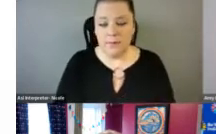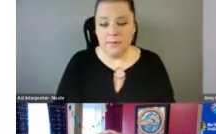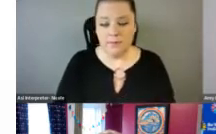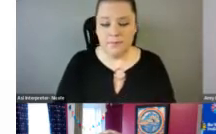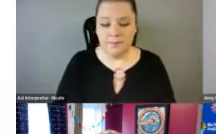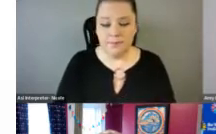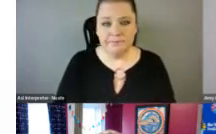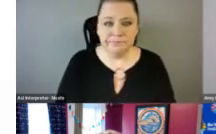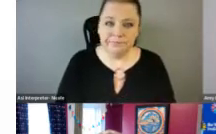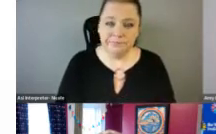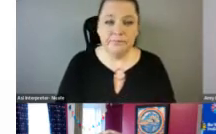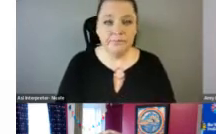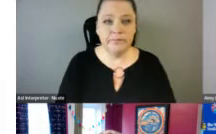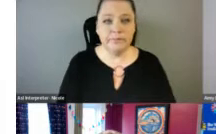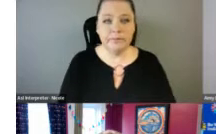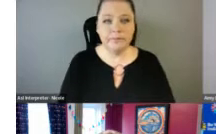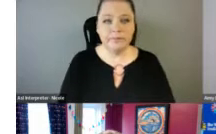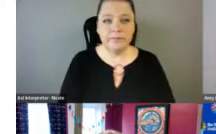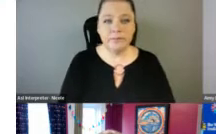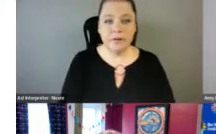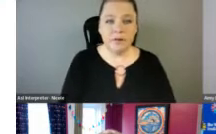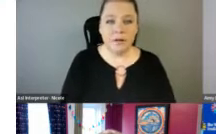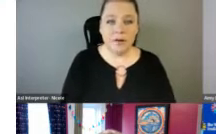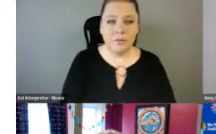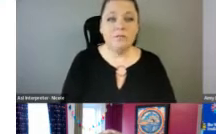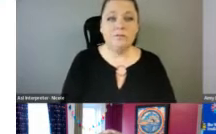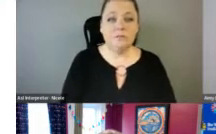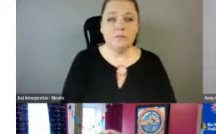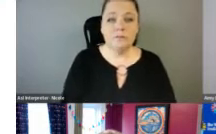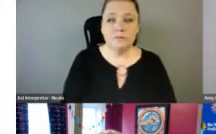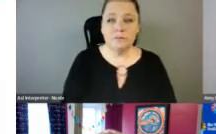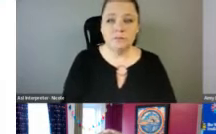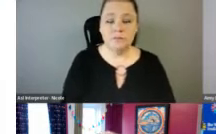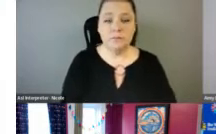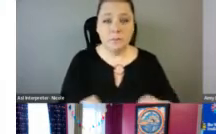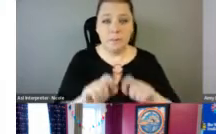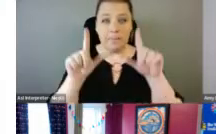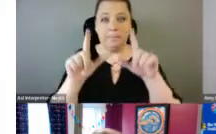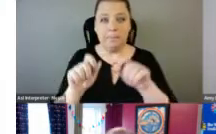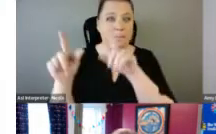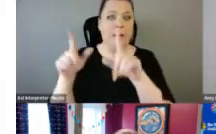Well, what I will say is, oh, here we go, oh, well, I can see the results. And I'll tell you